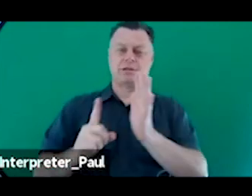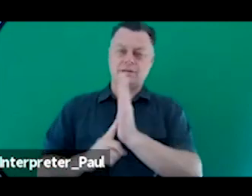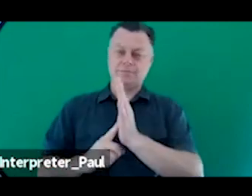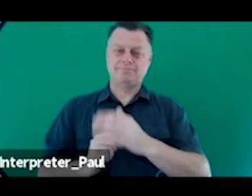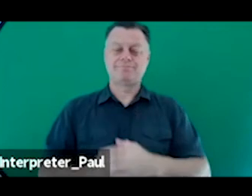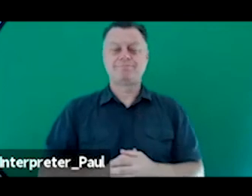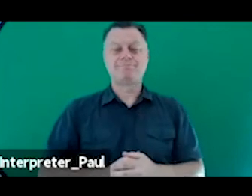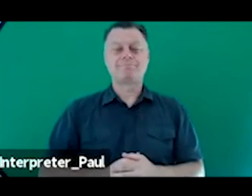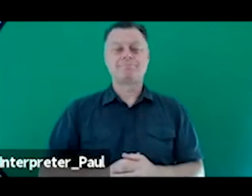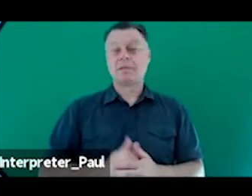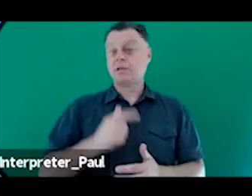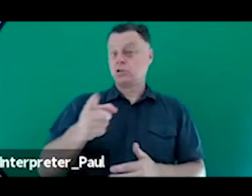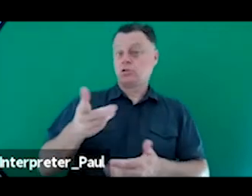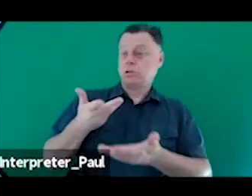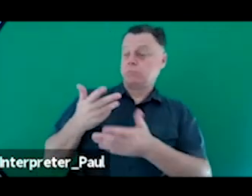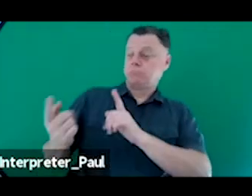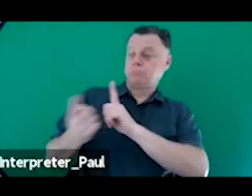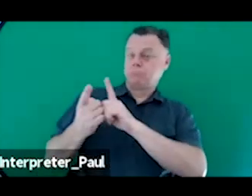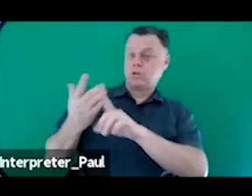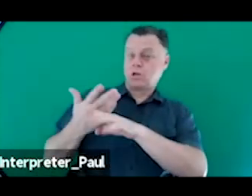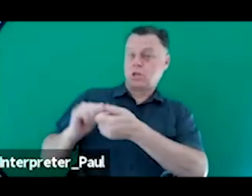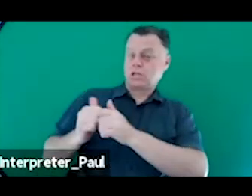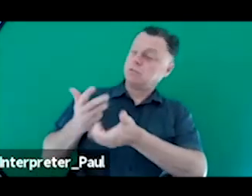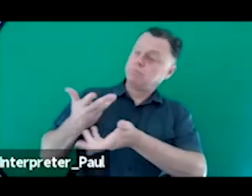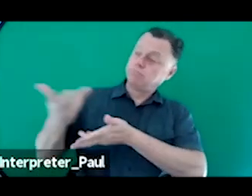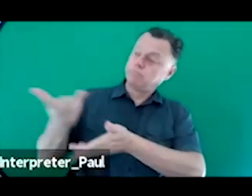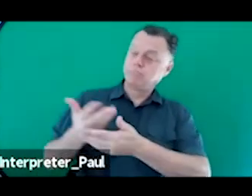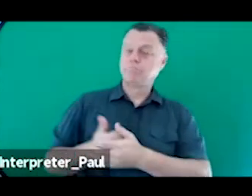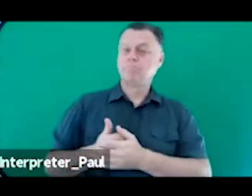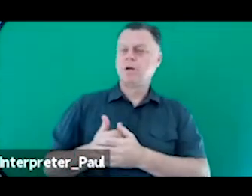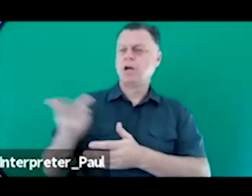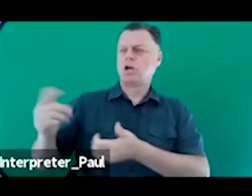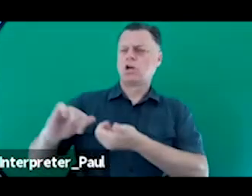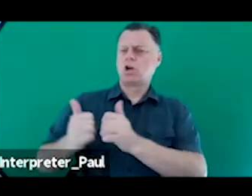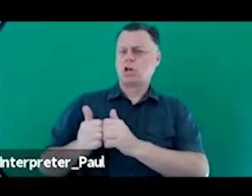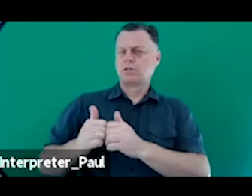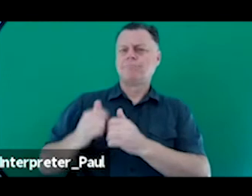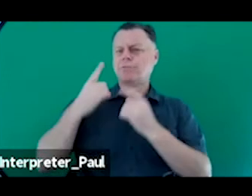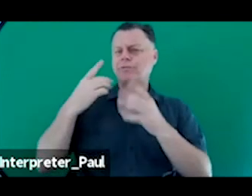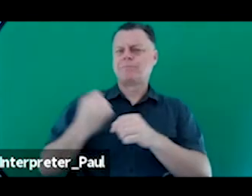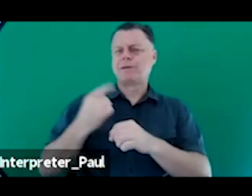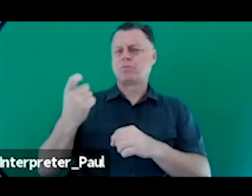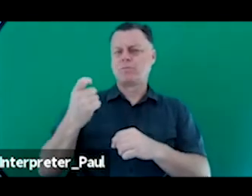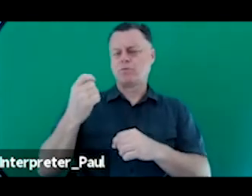talking with your colleagues, your colleagues will make one more mental mistake. And that is,